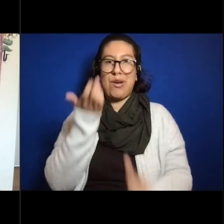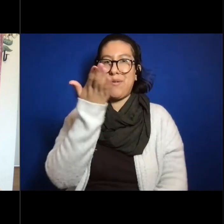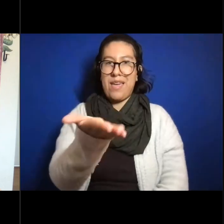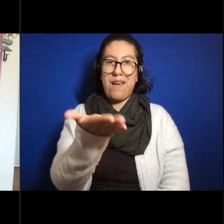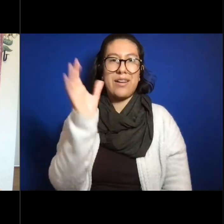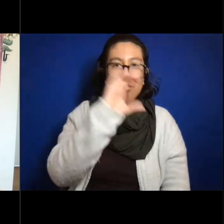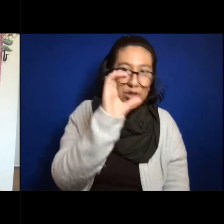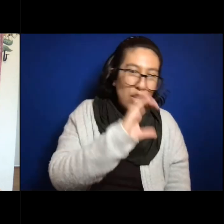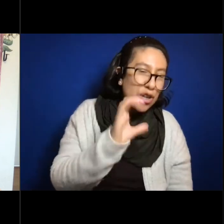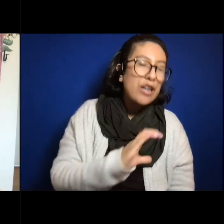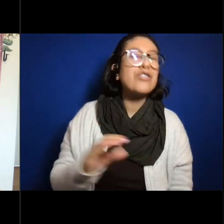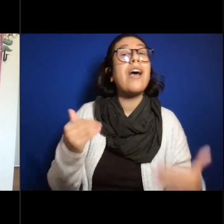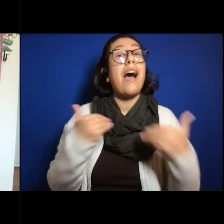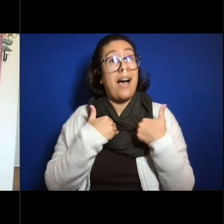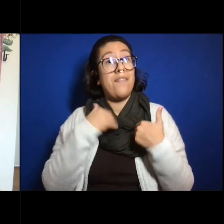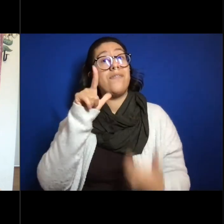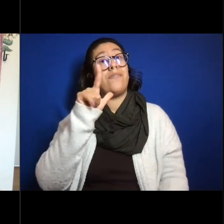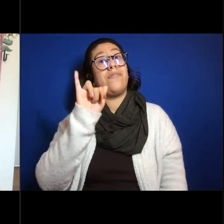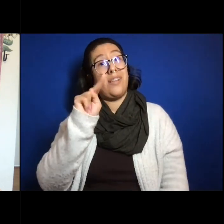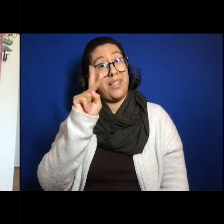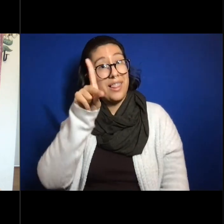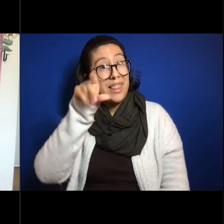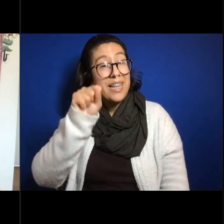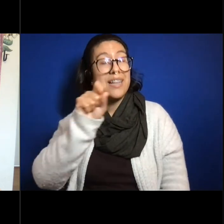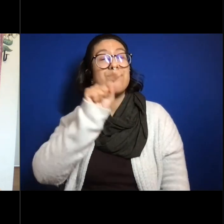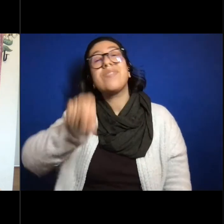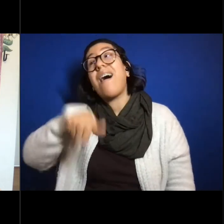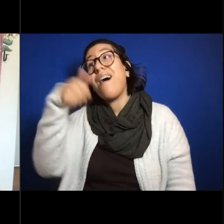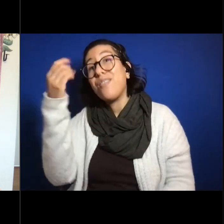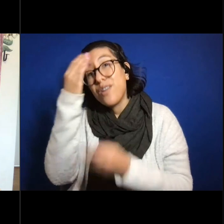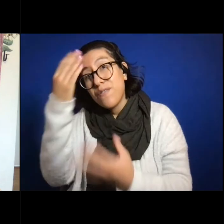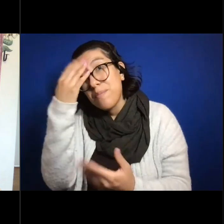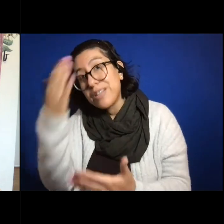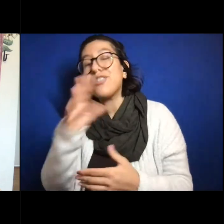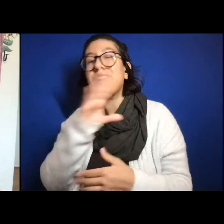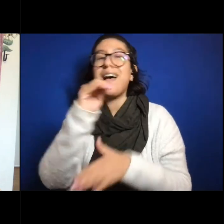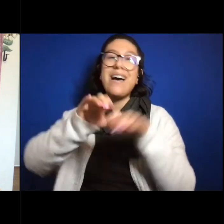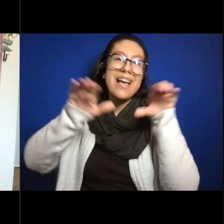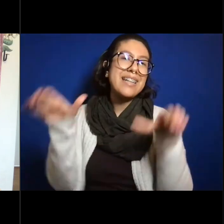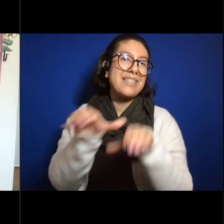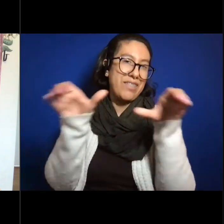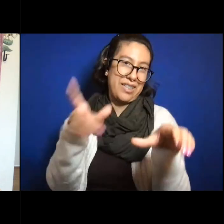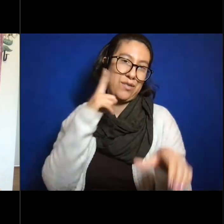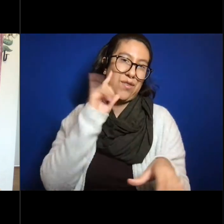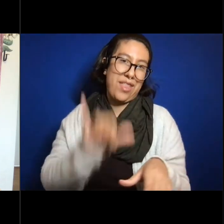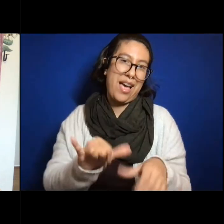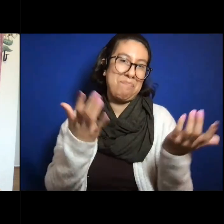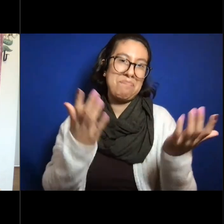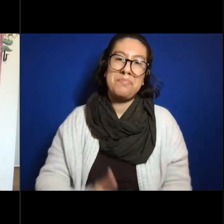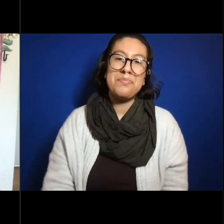and we have links to other information or activities that go along with the episodes.